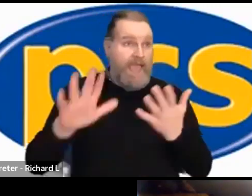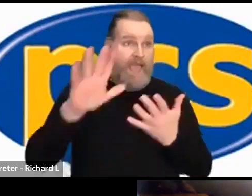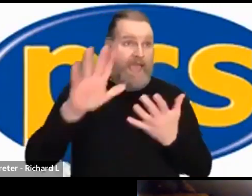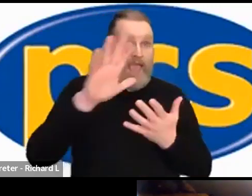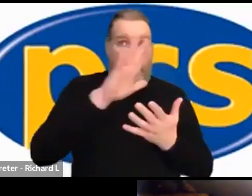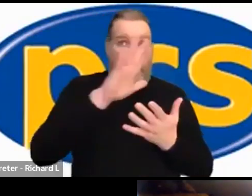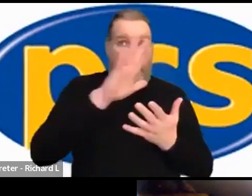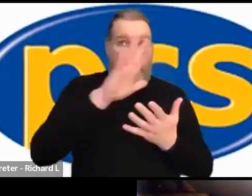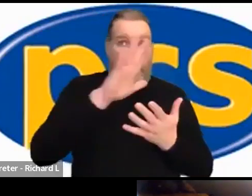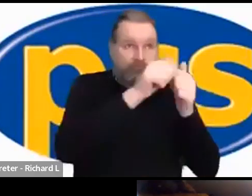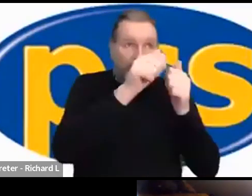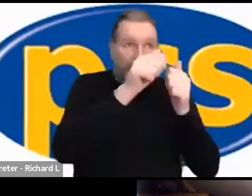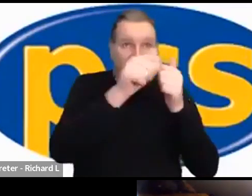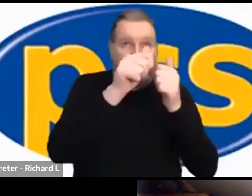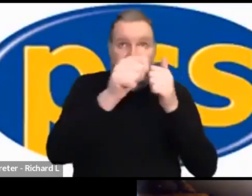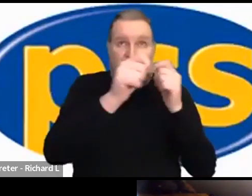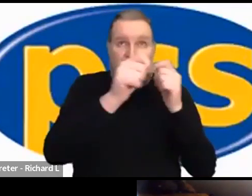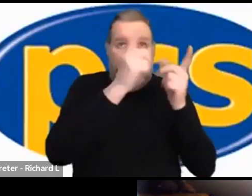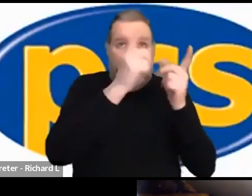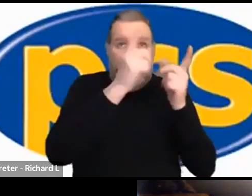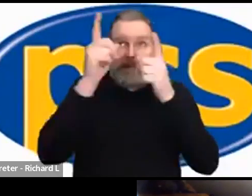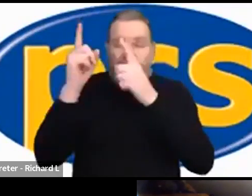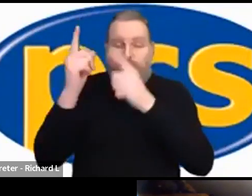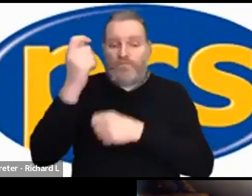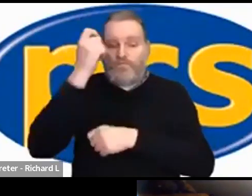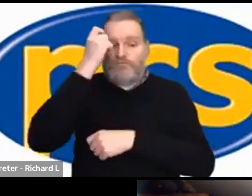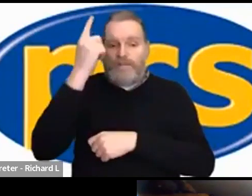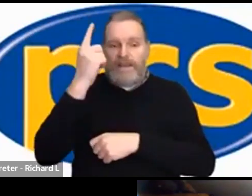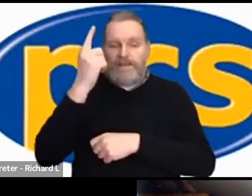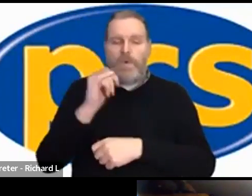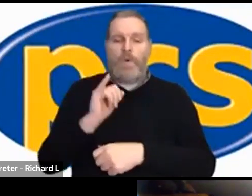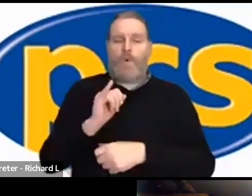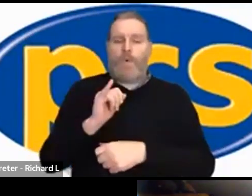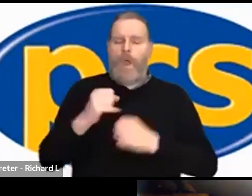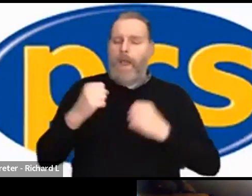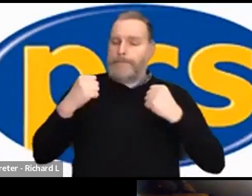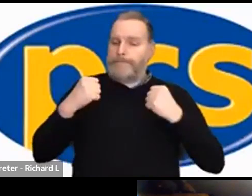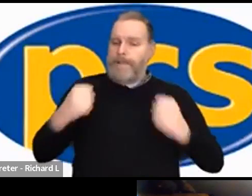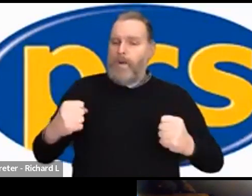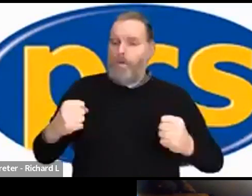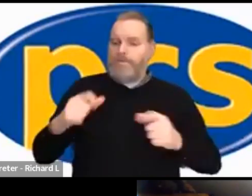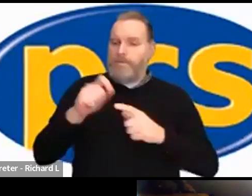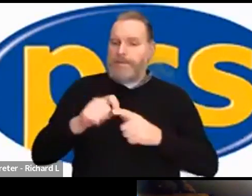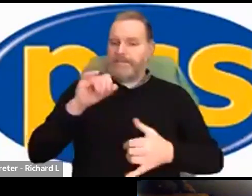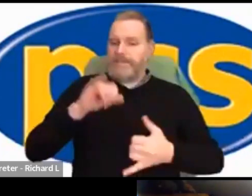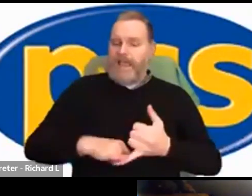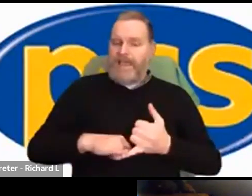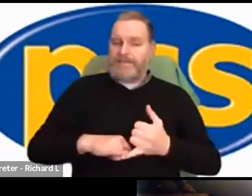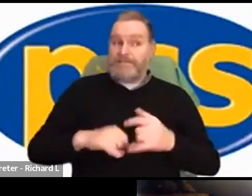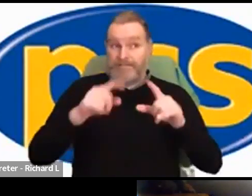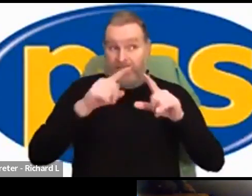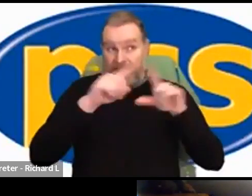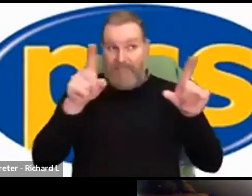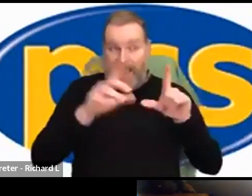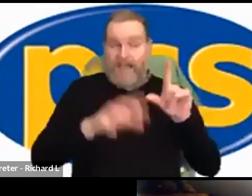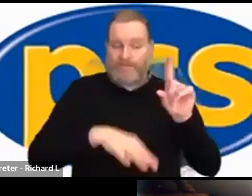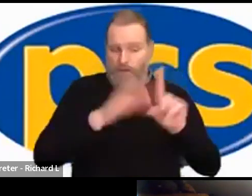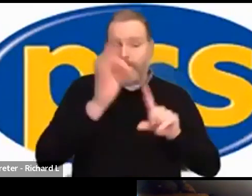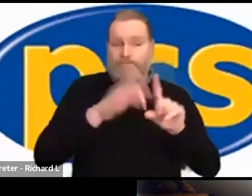everybody. ortant, what every one of your employers, senior management, will realize is, we mean is, we mean business is, we mean business. had enough, and they need to